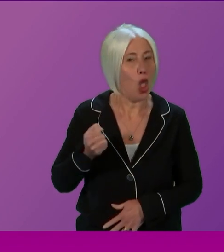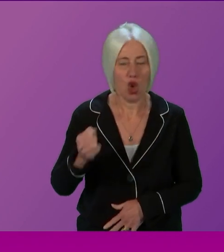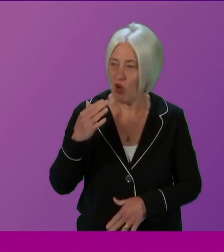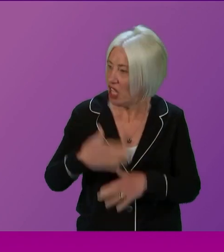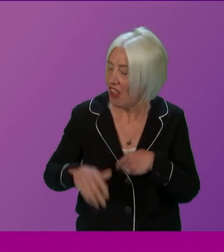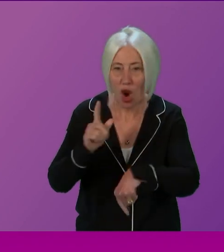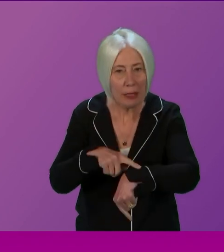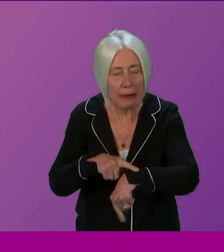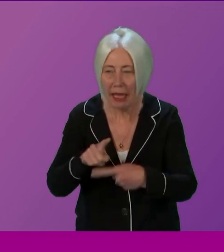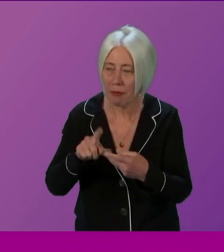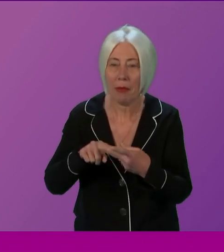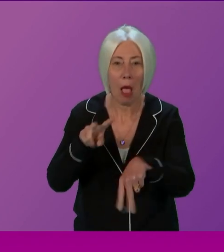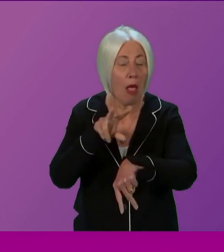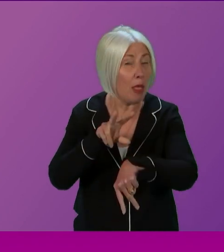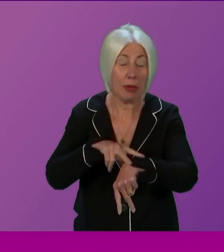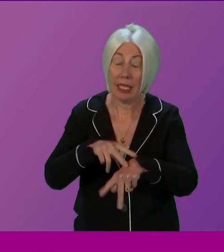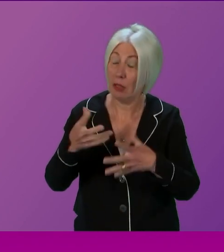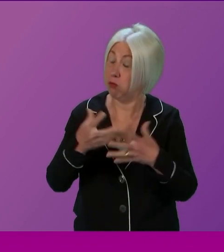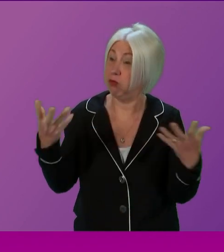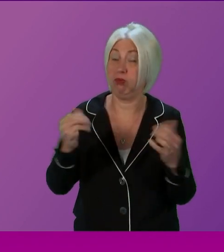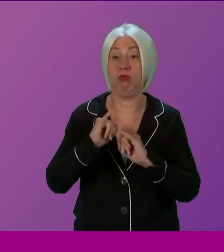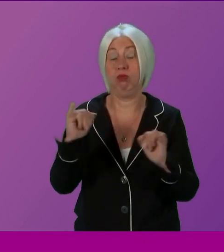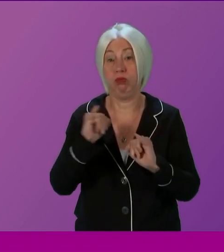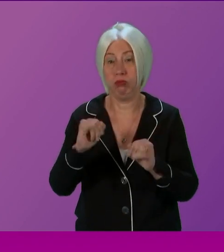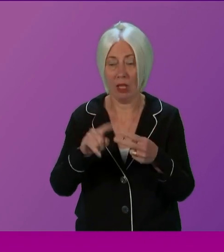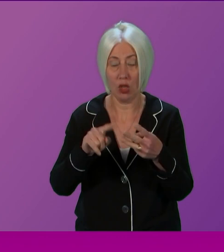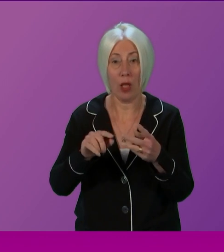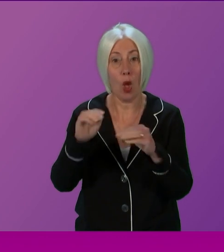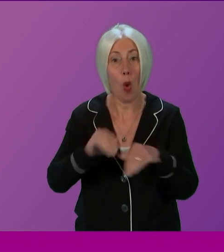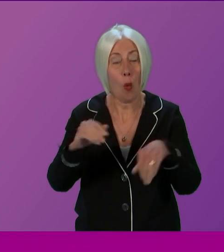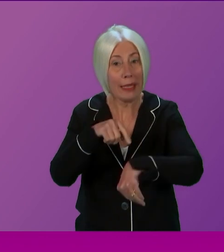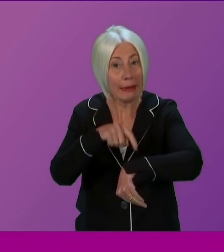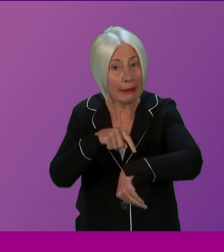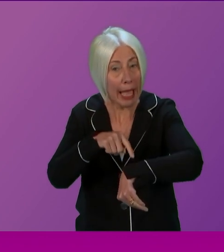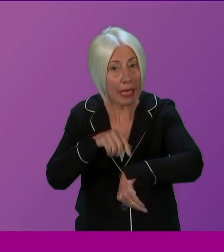the police service is stretched to breaking point and there are record high waiting times in the